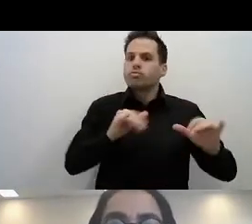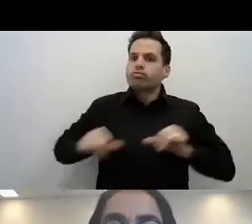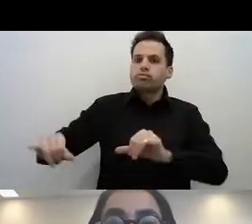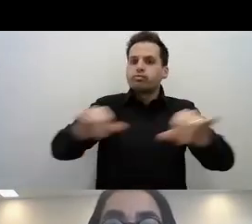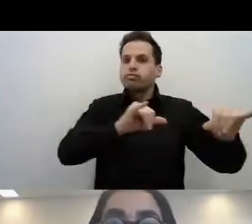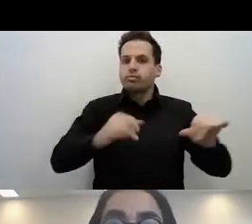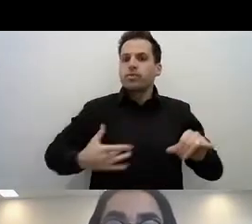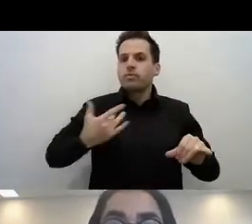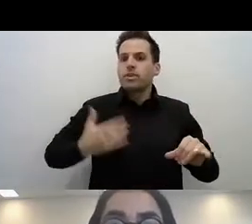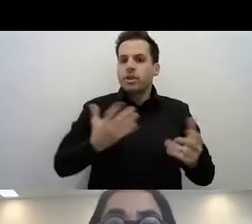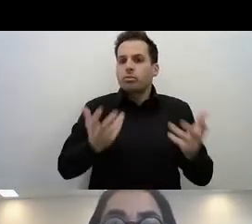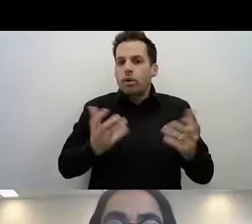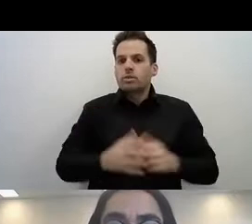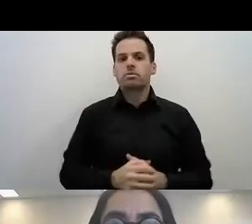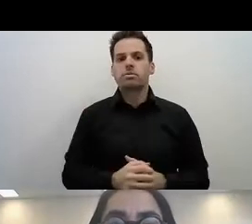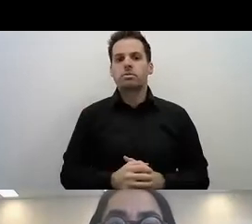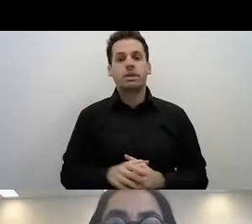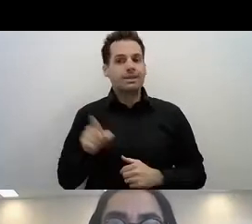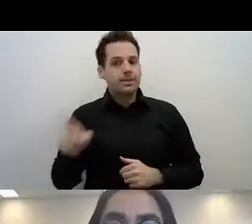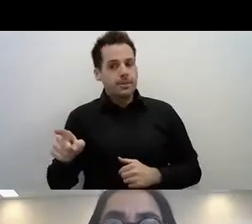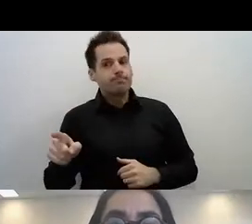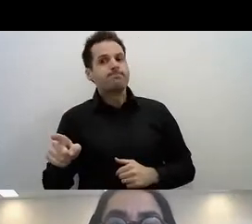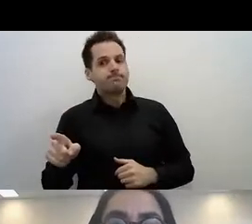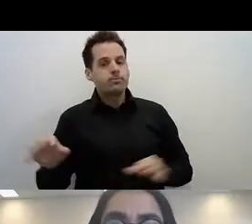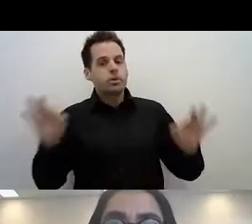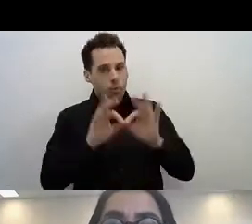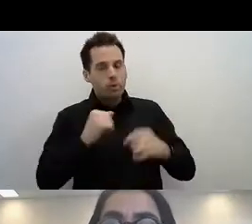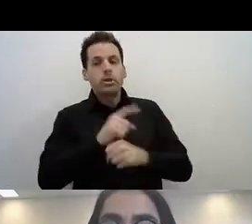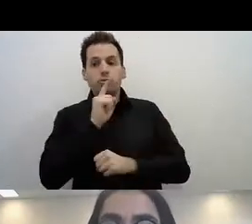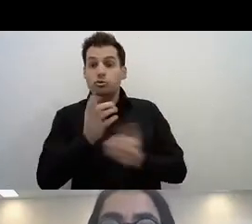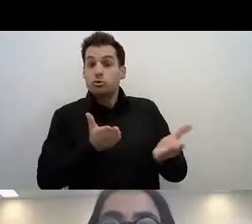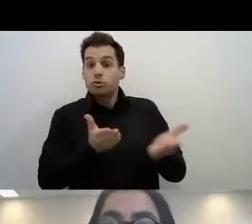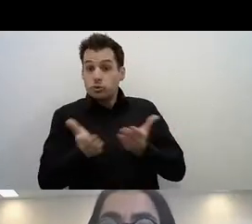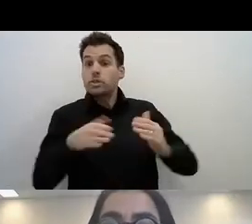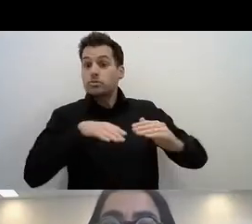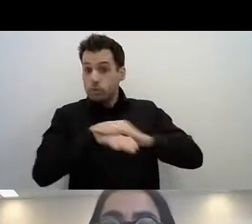they had an obligation to ensure that services are accessible to individuals with protected